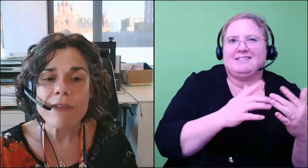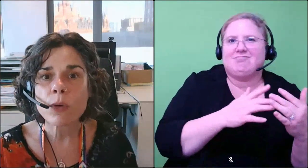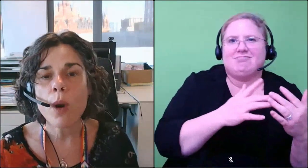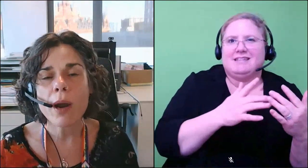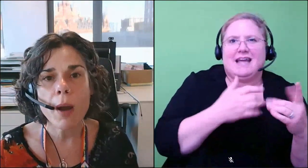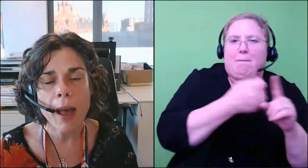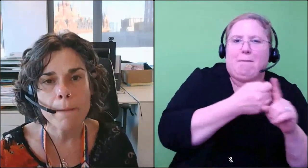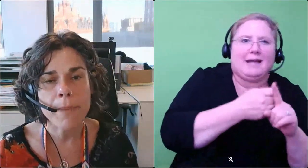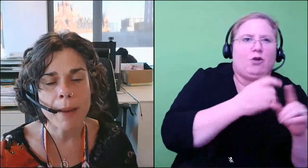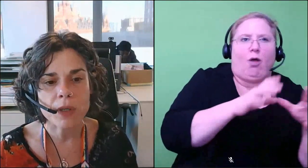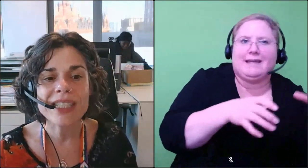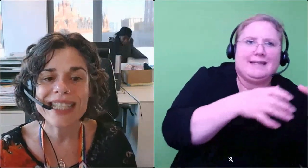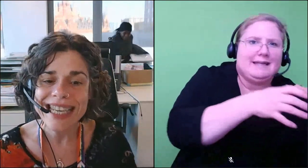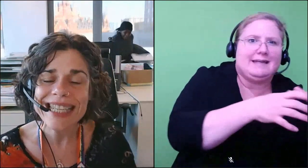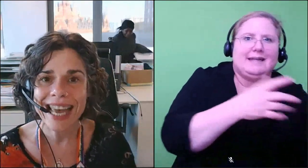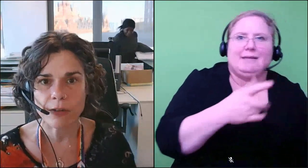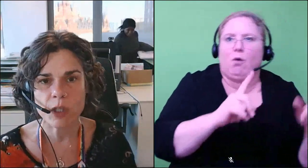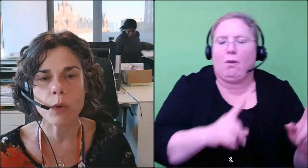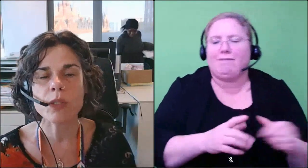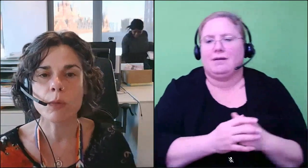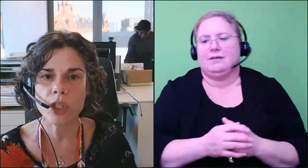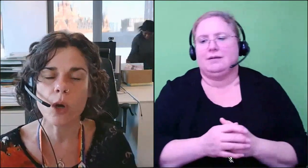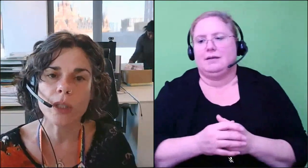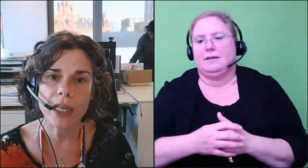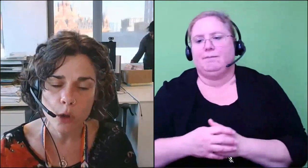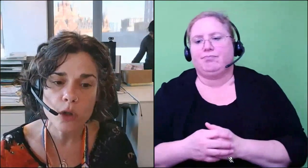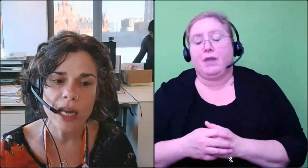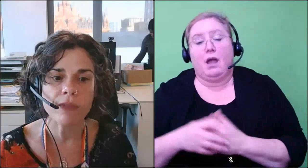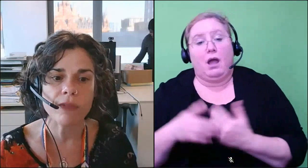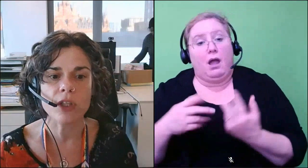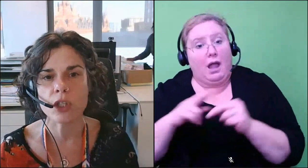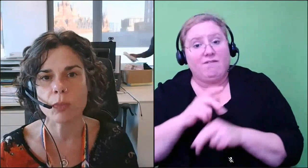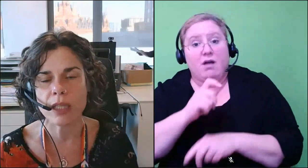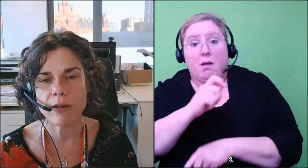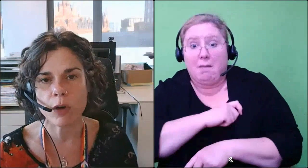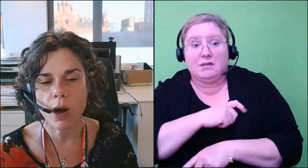Even where members did get a response and were told they could have a adjustments they